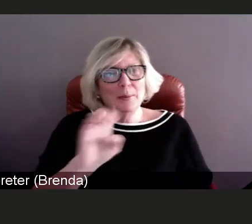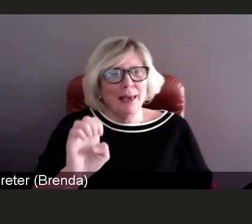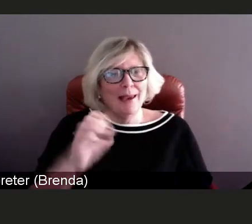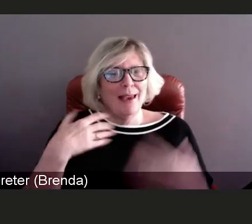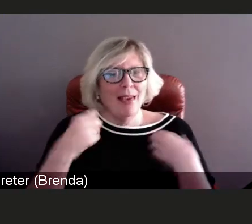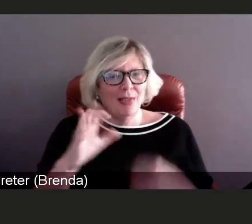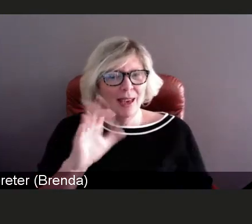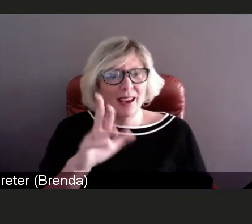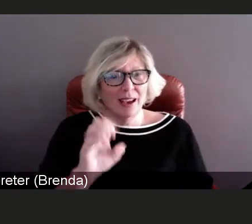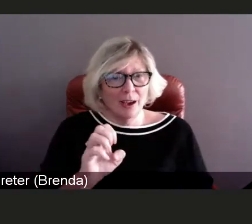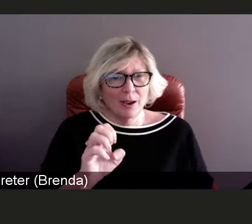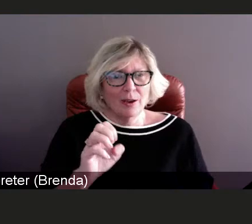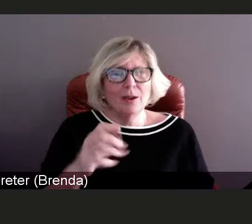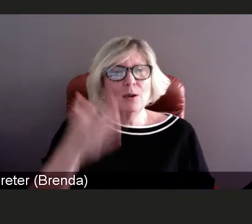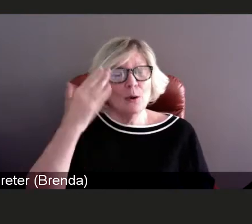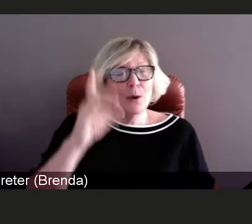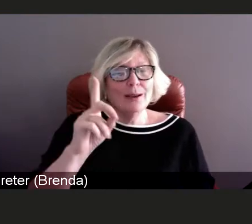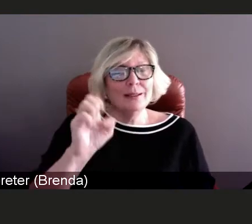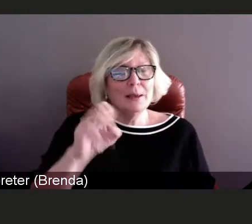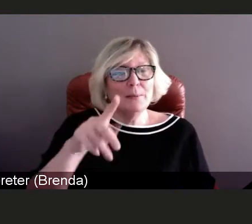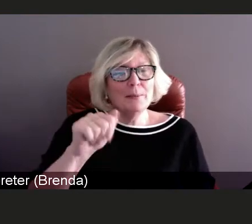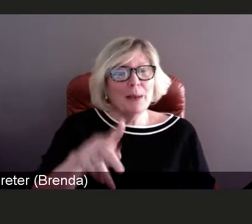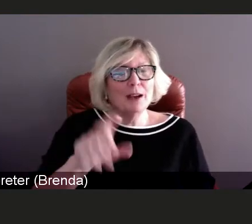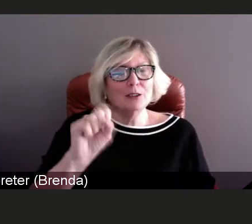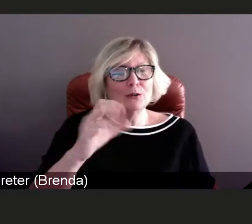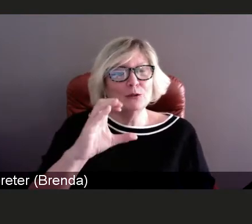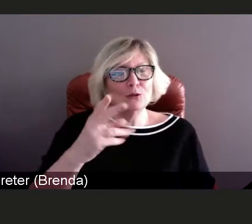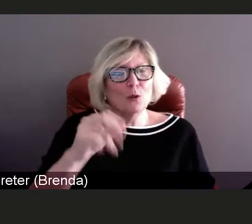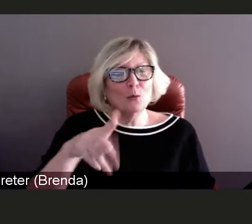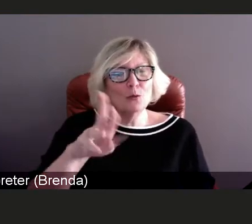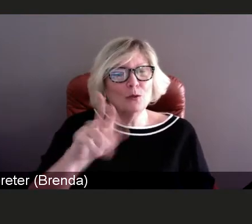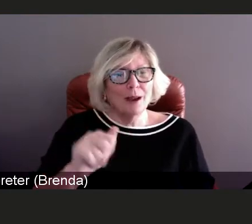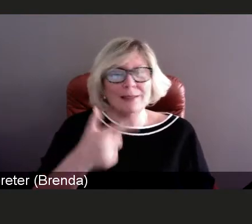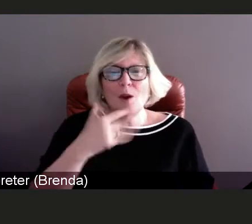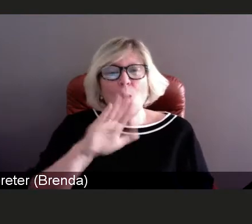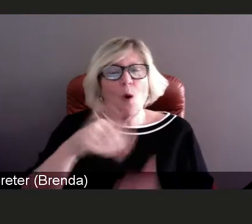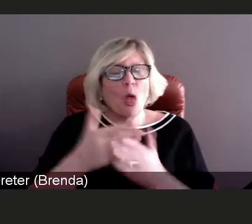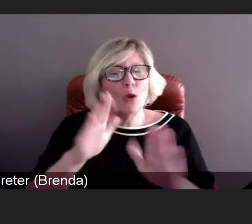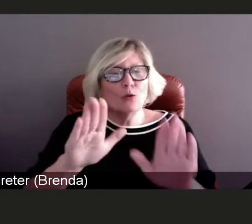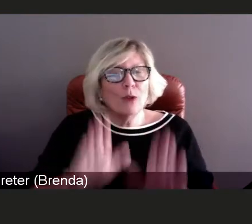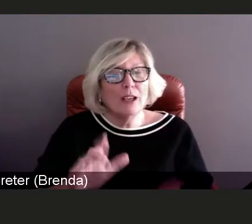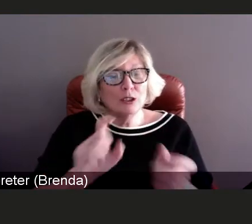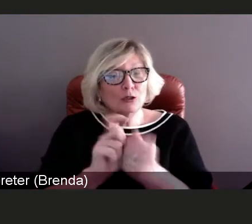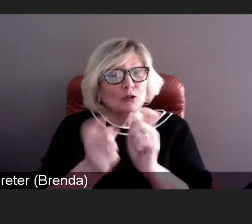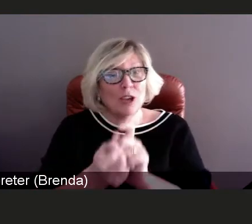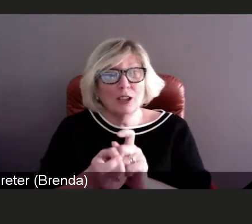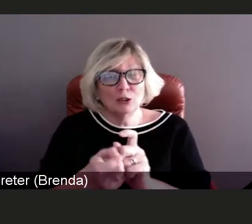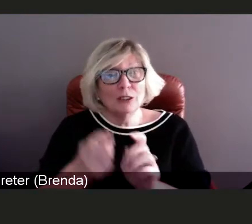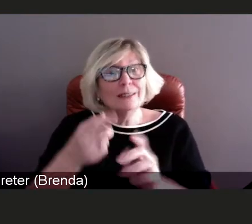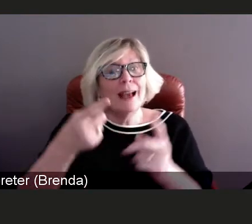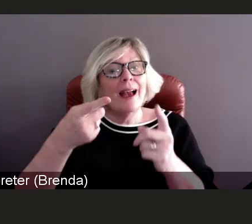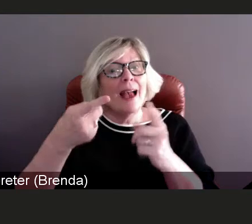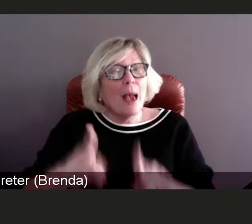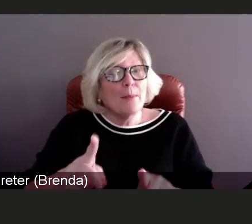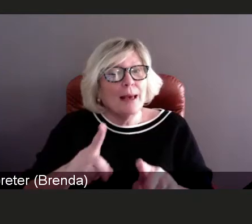Deepak Chopra said that all great changes are proceeded by chaos and we can all agree I think